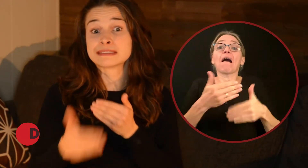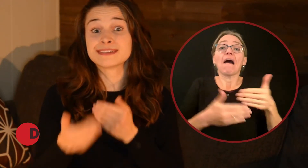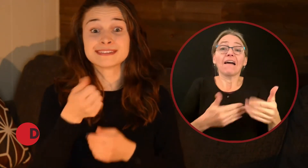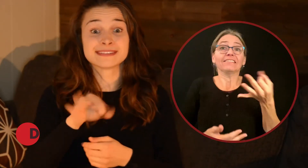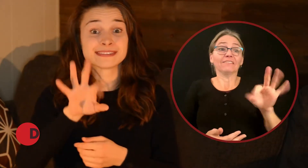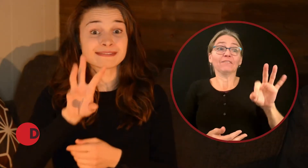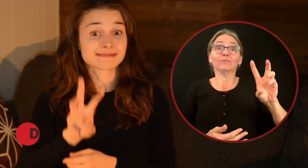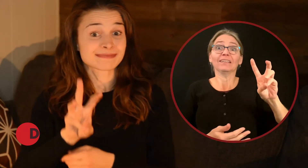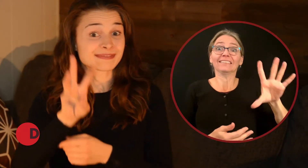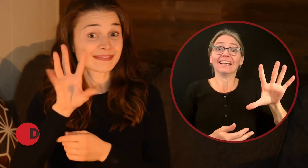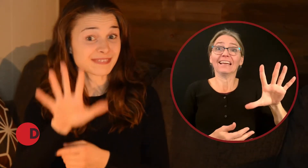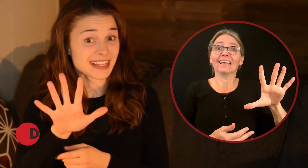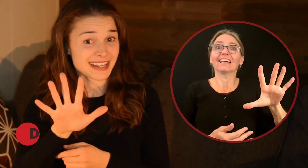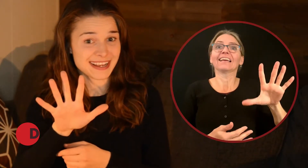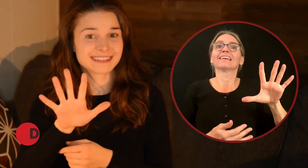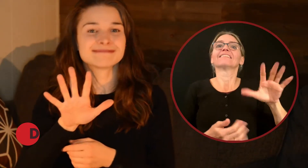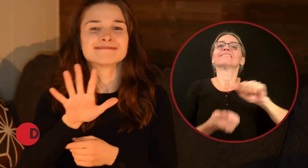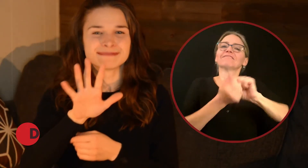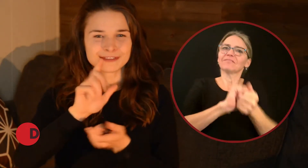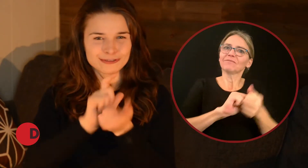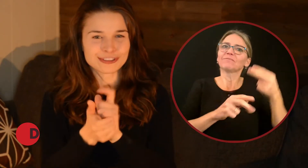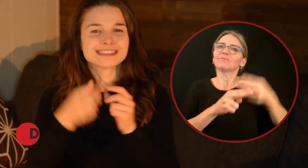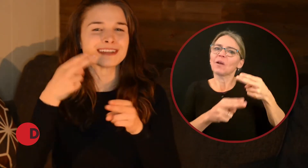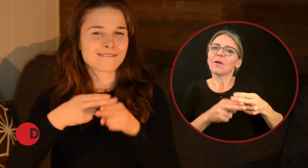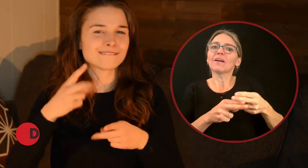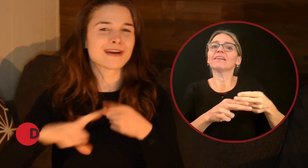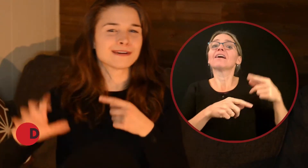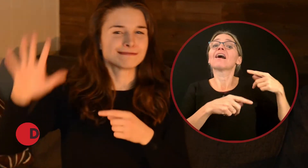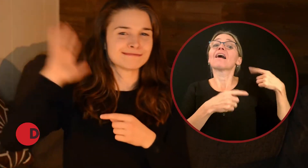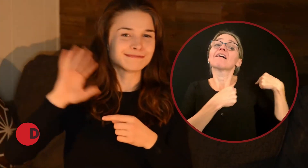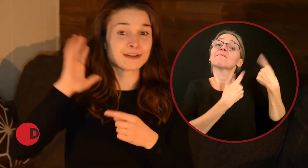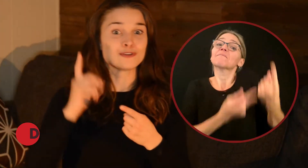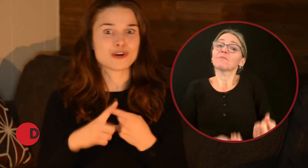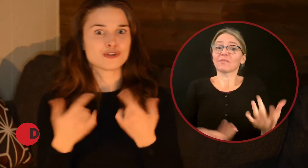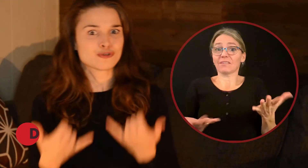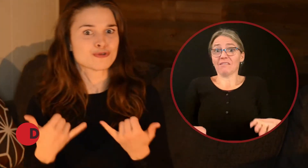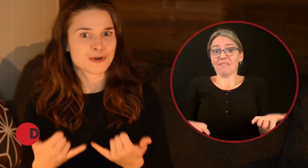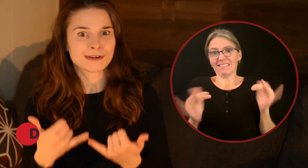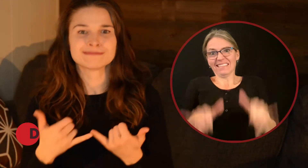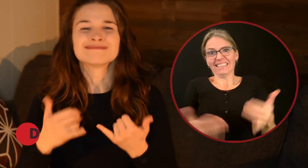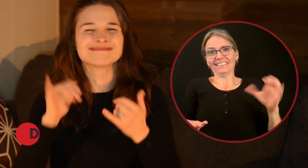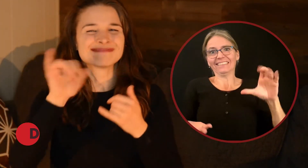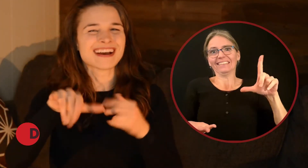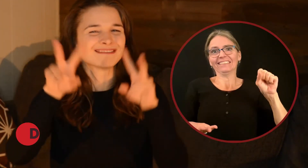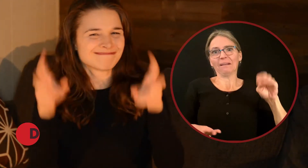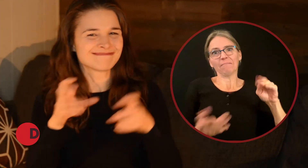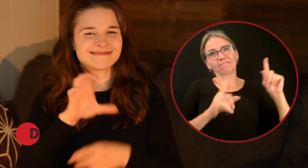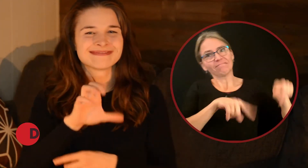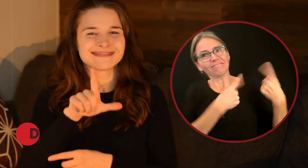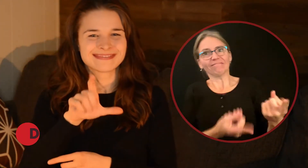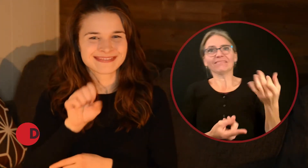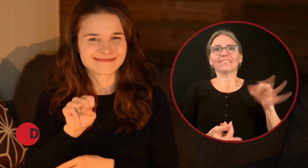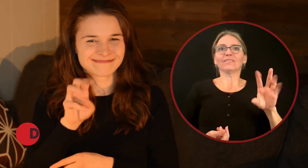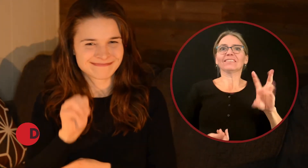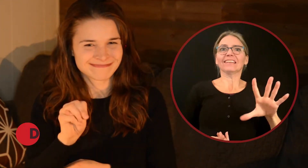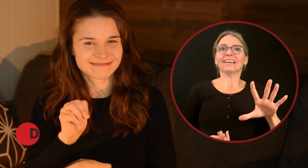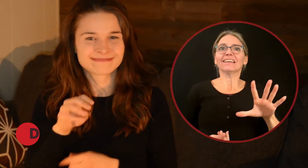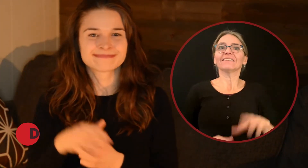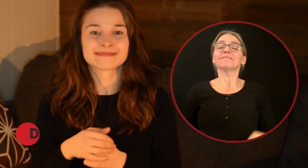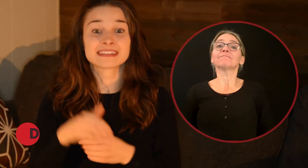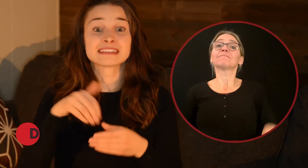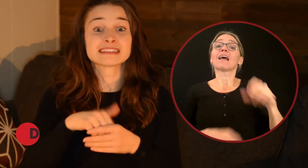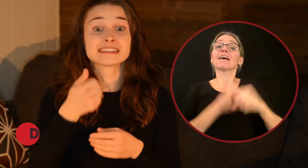In 1965 it changed its name to the current name "CLSM".